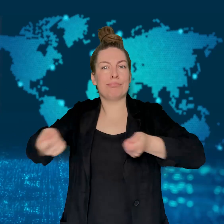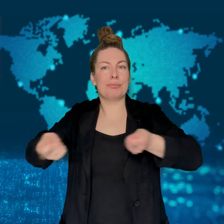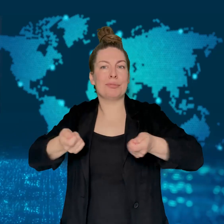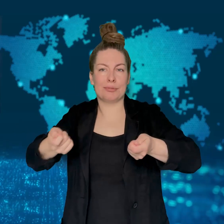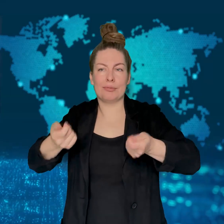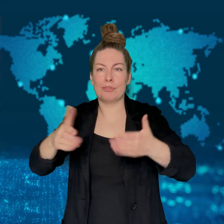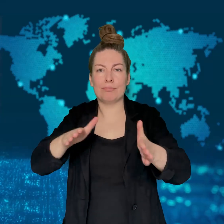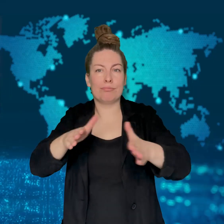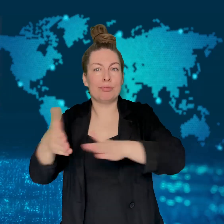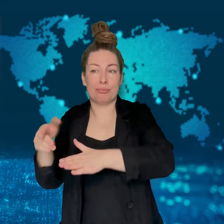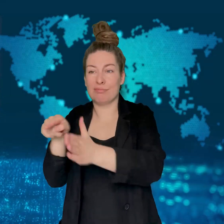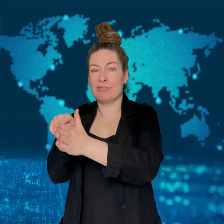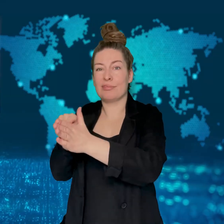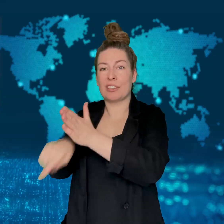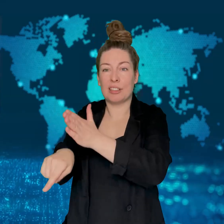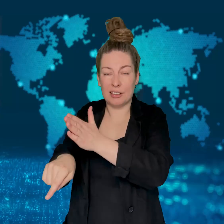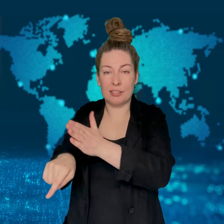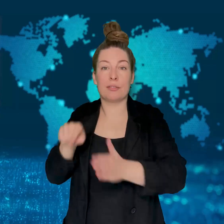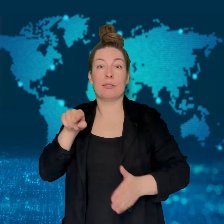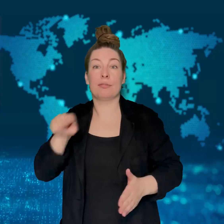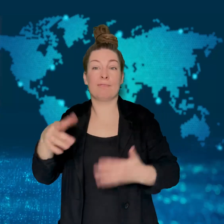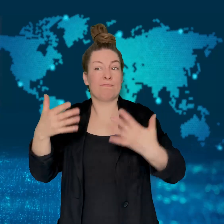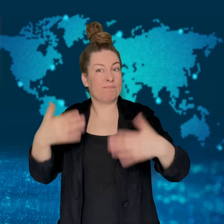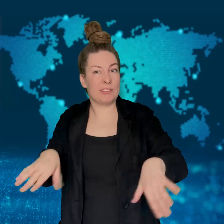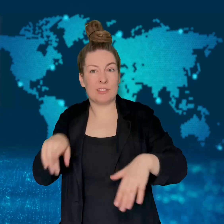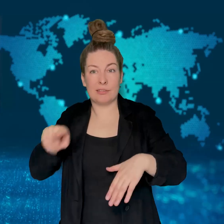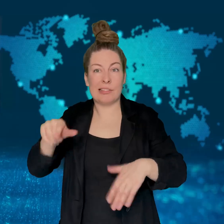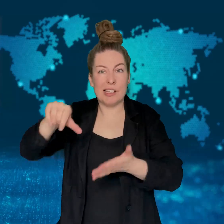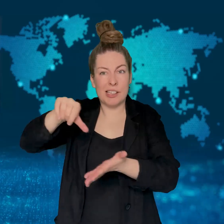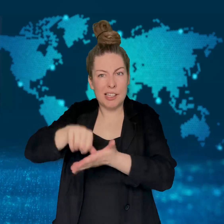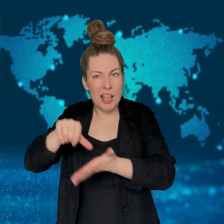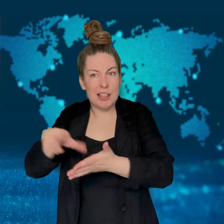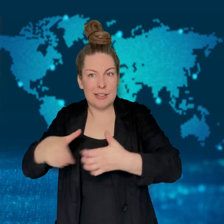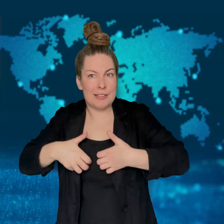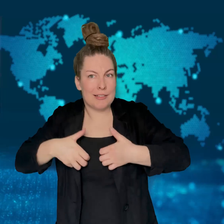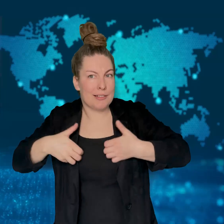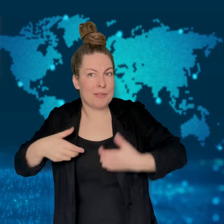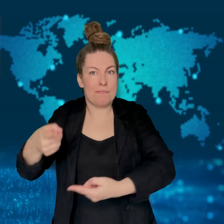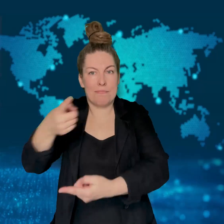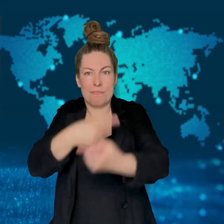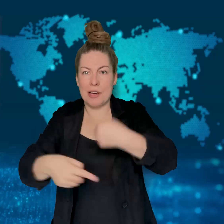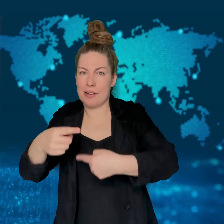and drones to Israel. Israel intercepted around 99% of that fire.